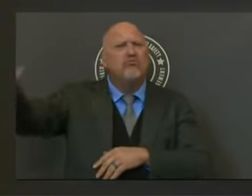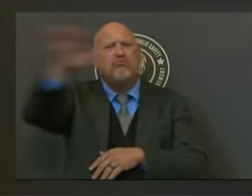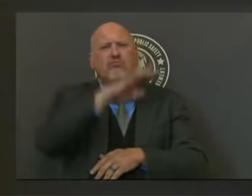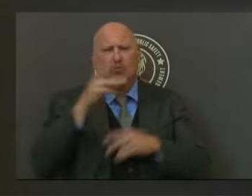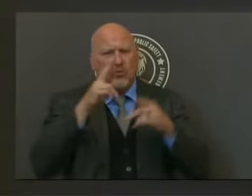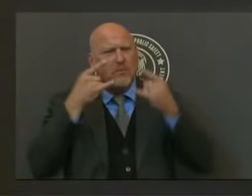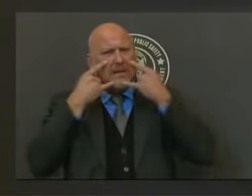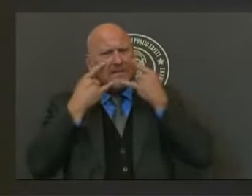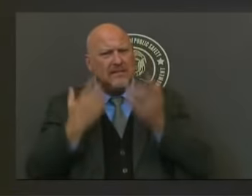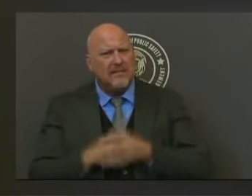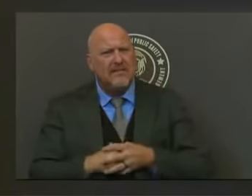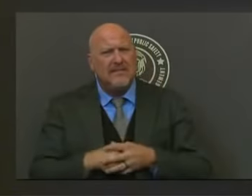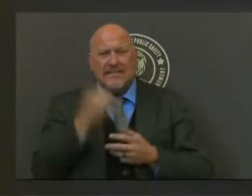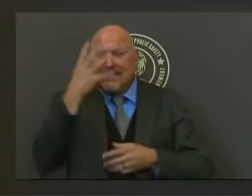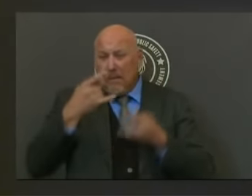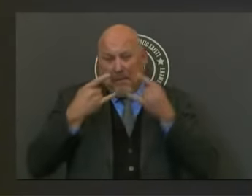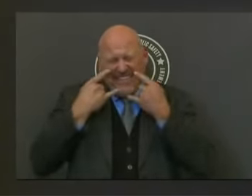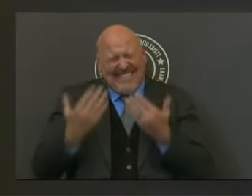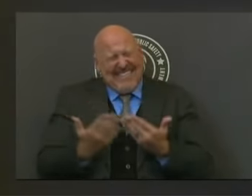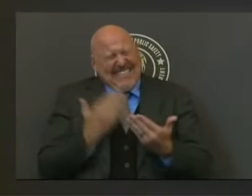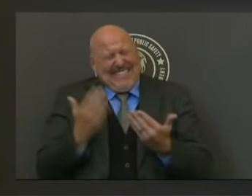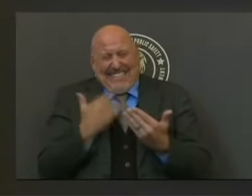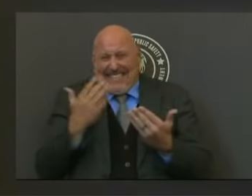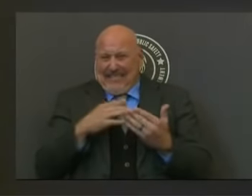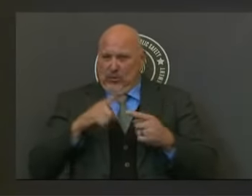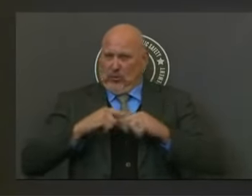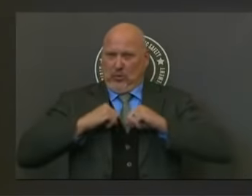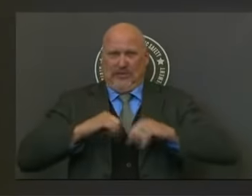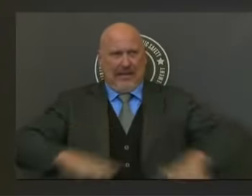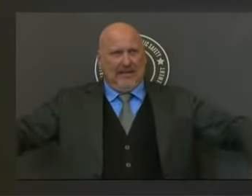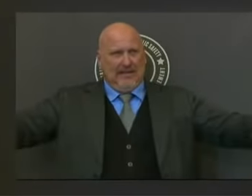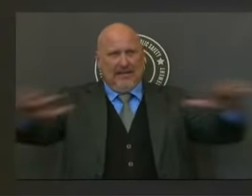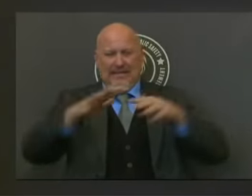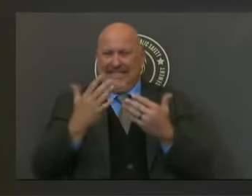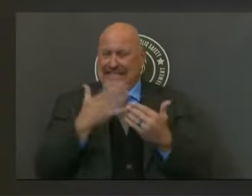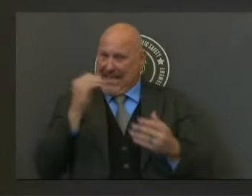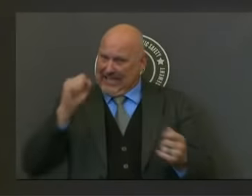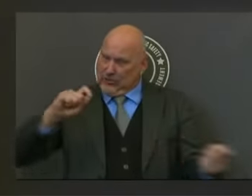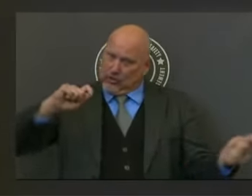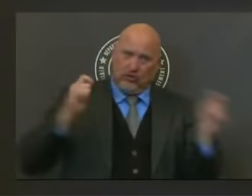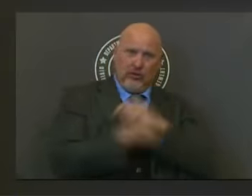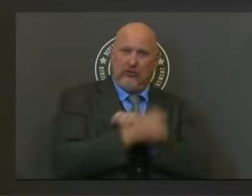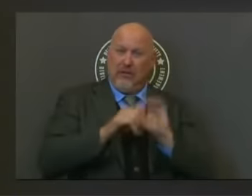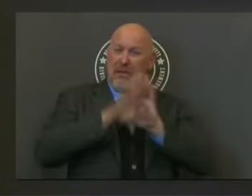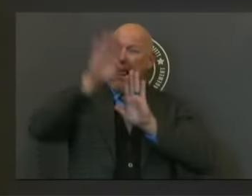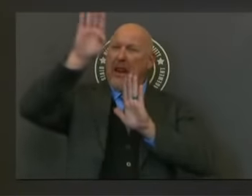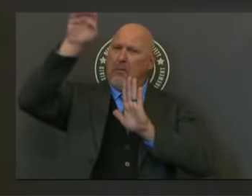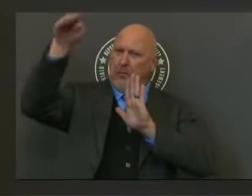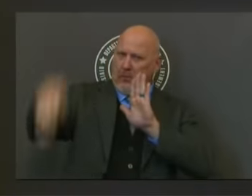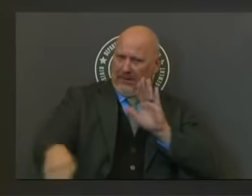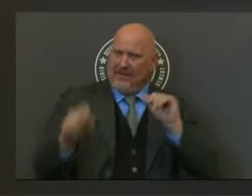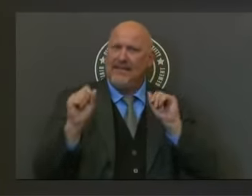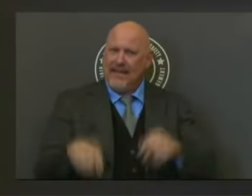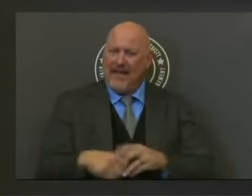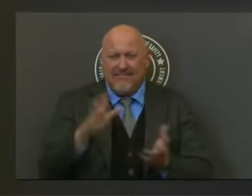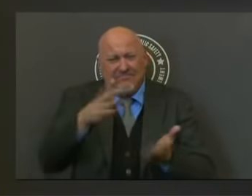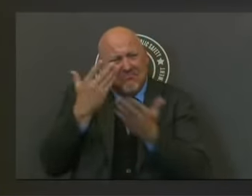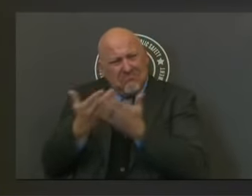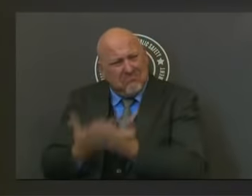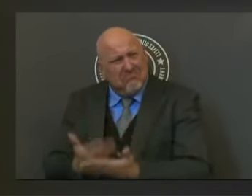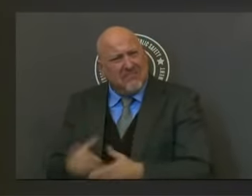the trajectory of this virus the